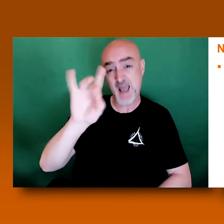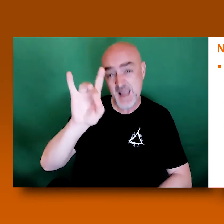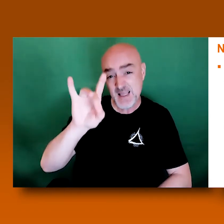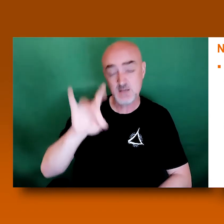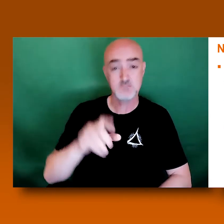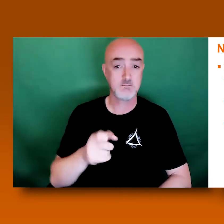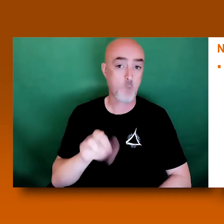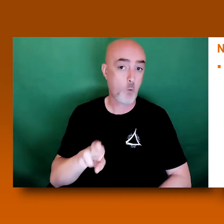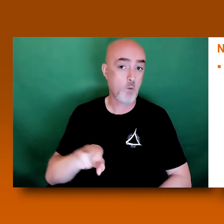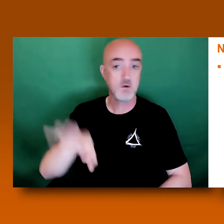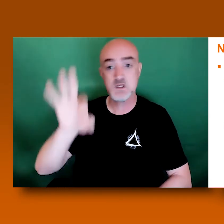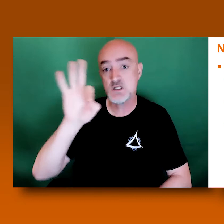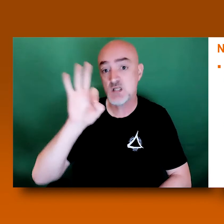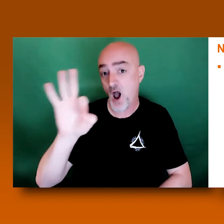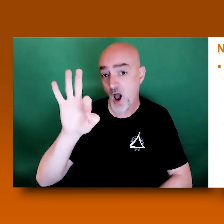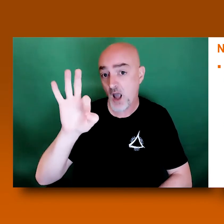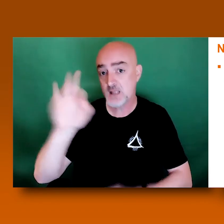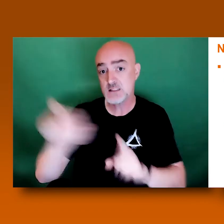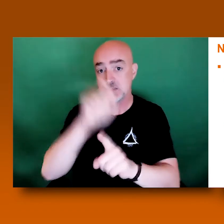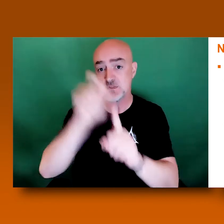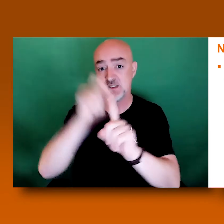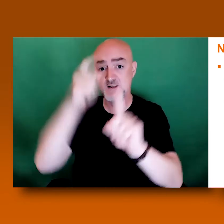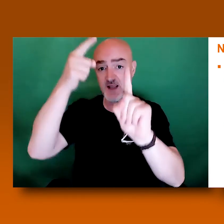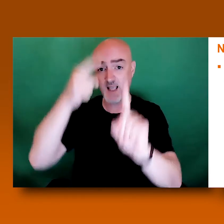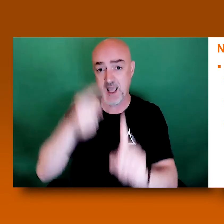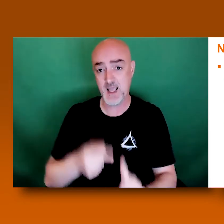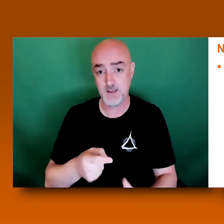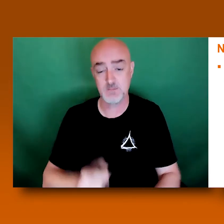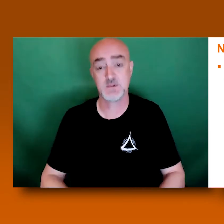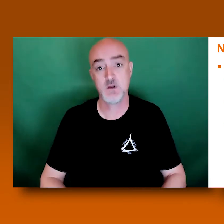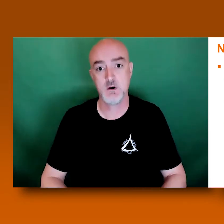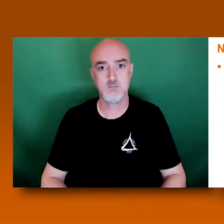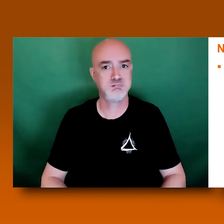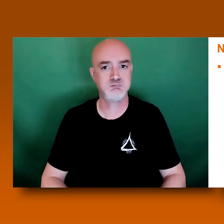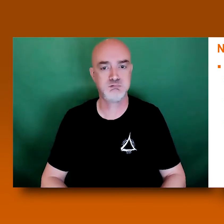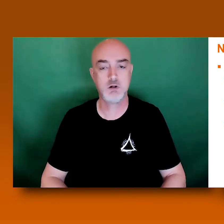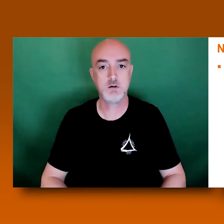they have 8 or 9 Specific Aims that they want to address,